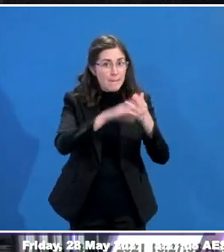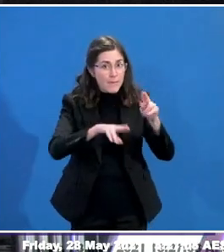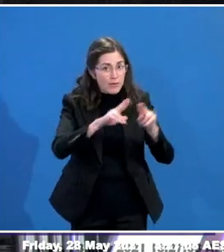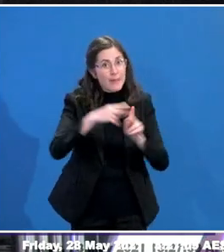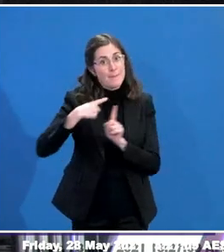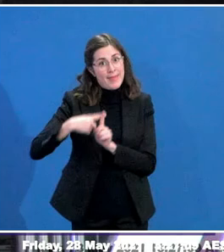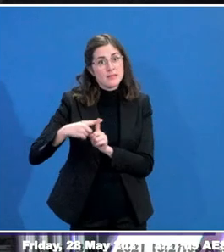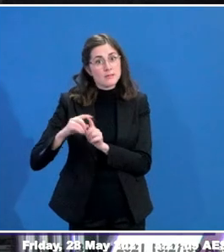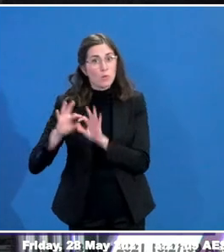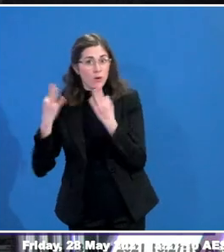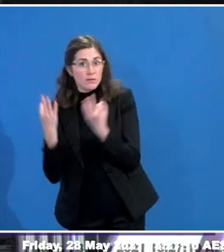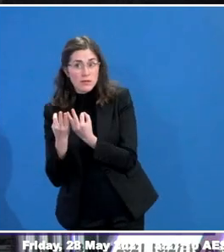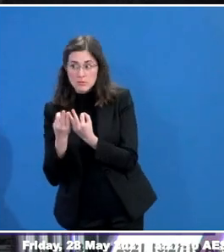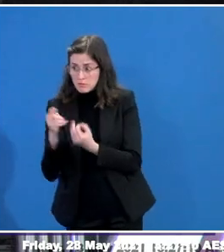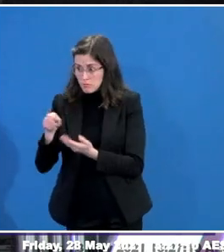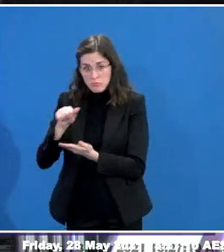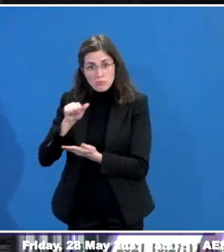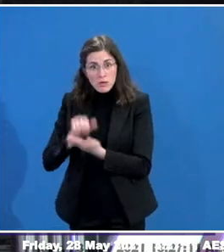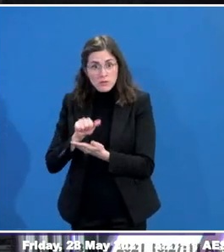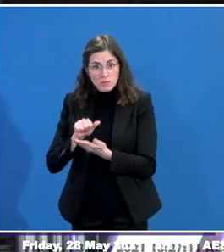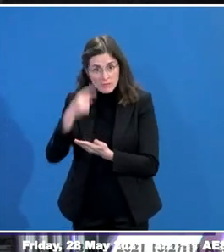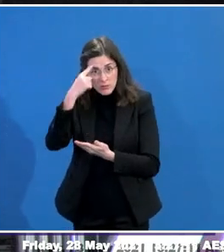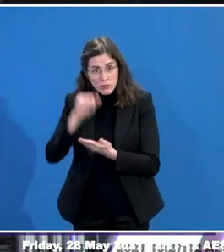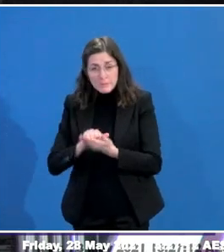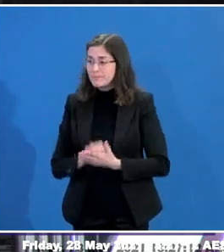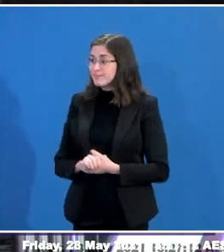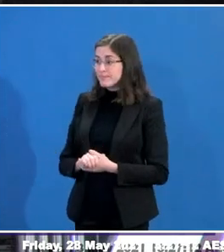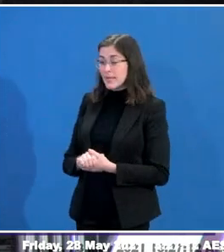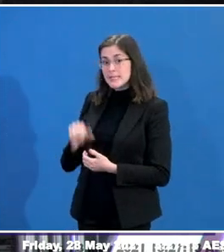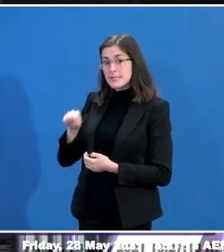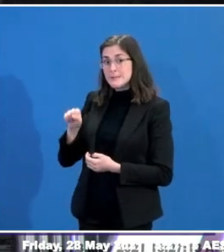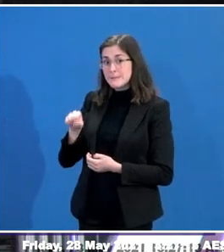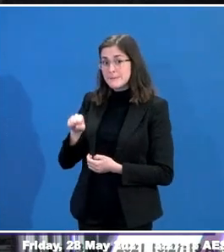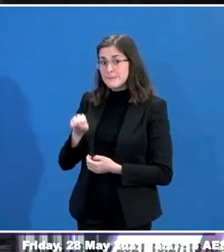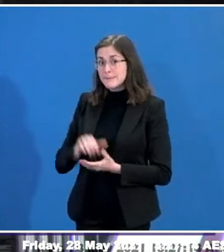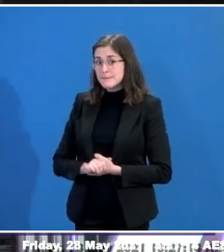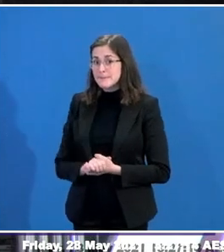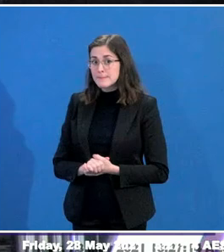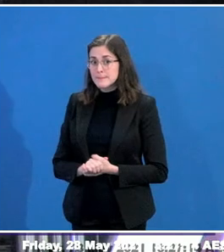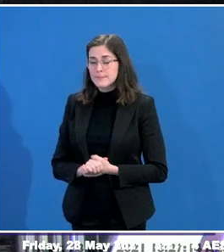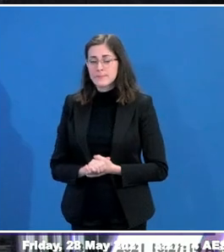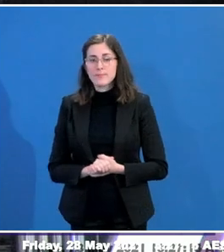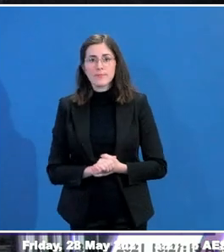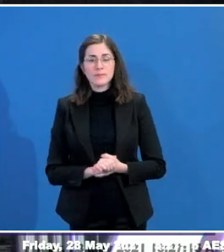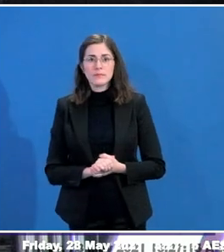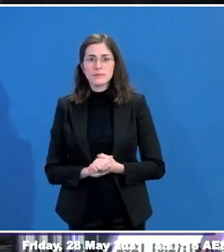Is that your understanding of what these documents were for? MR McNAUGHTON: Yes, absolutely. All right.